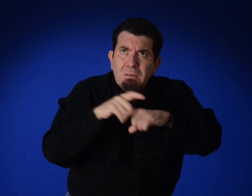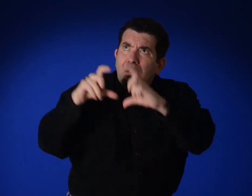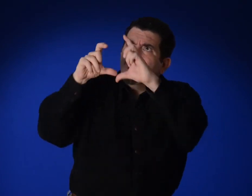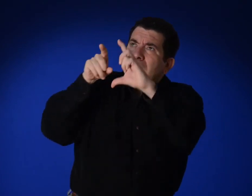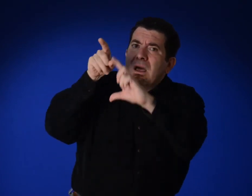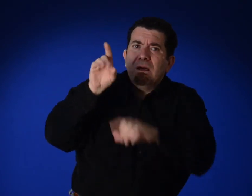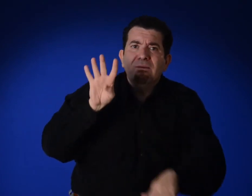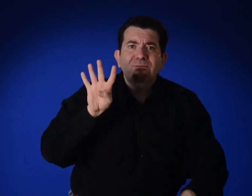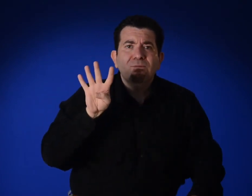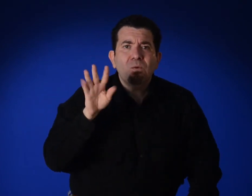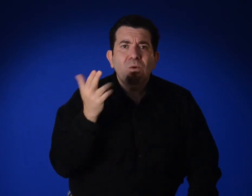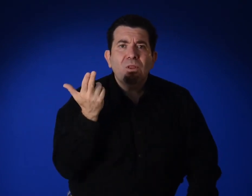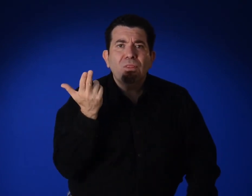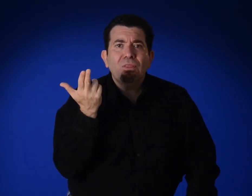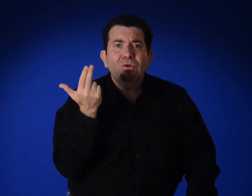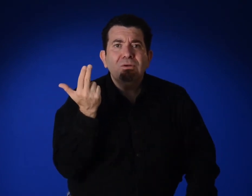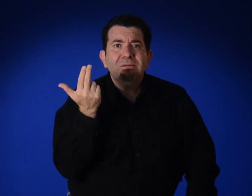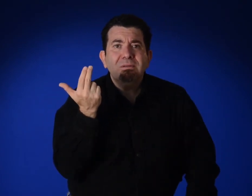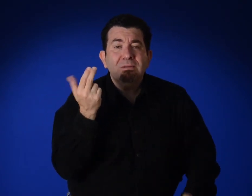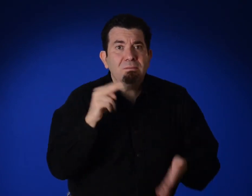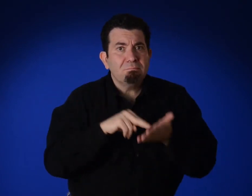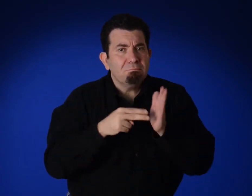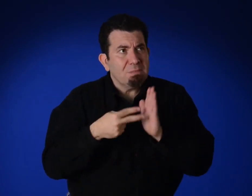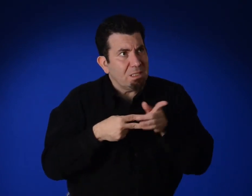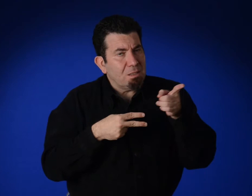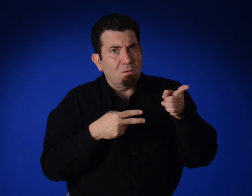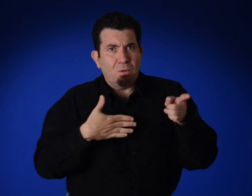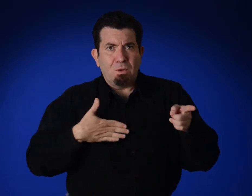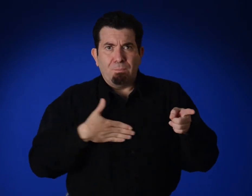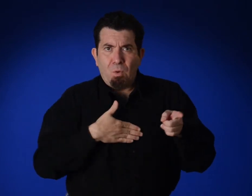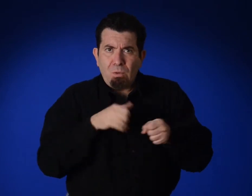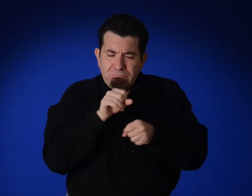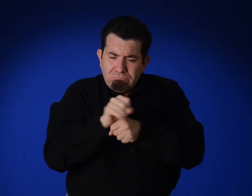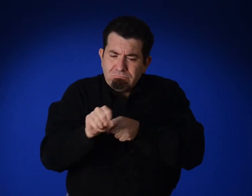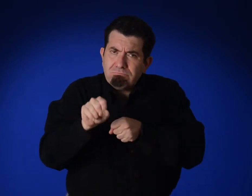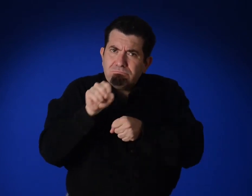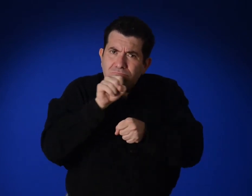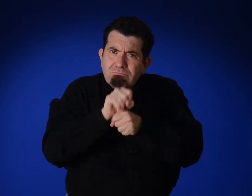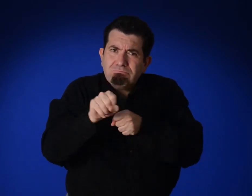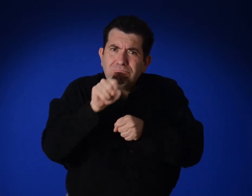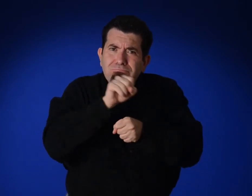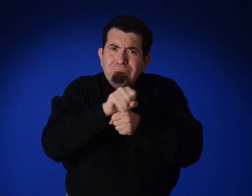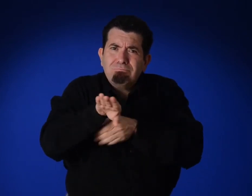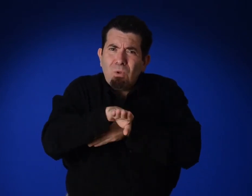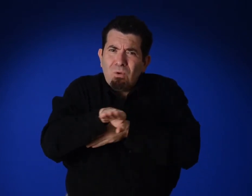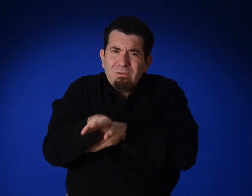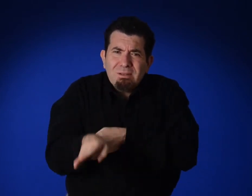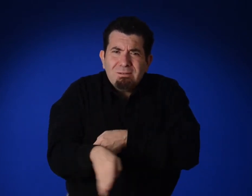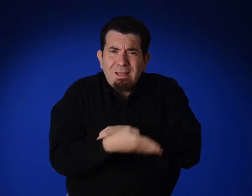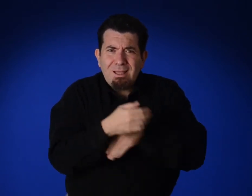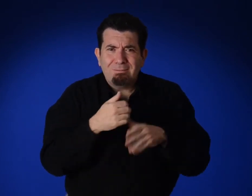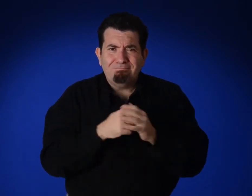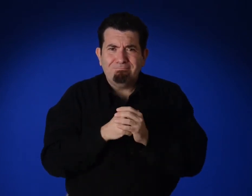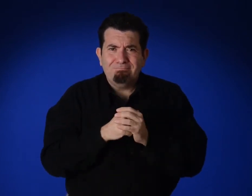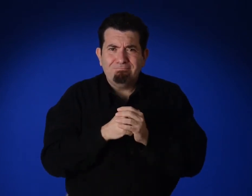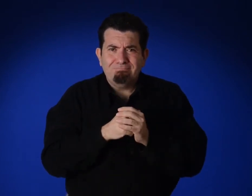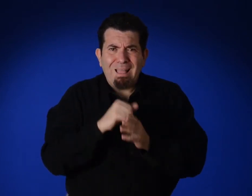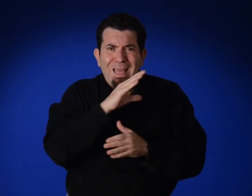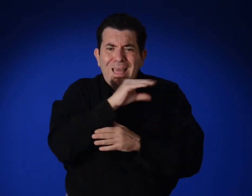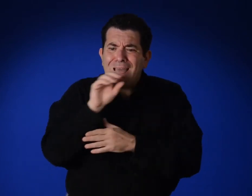and the clock says 4:13, which suggests that Napoleon has been hard at work all night long.